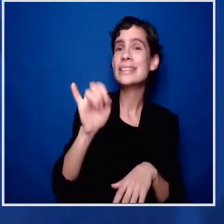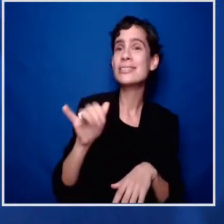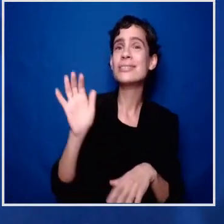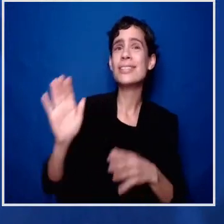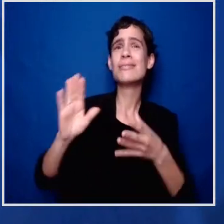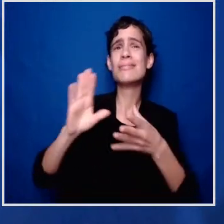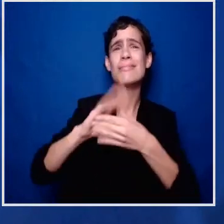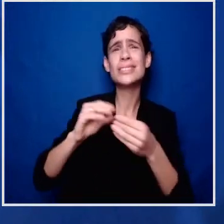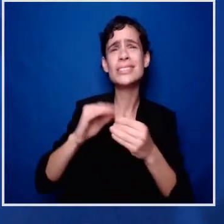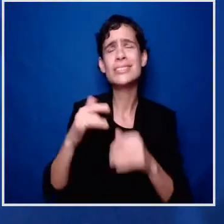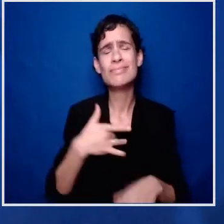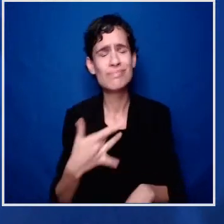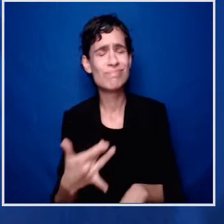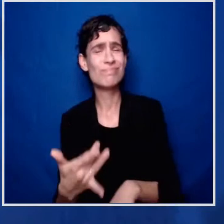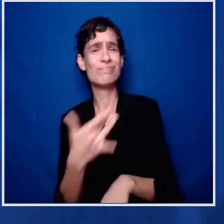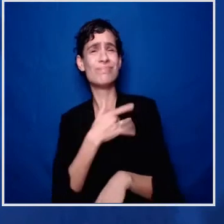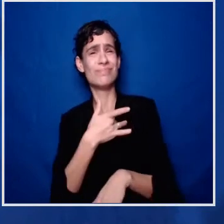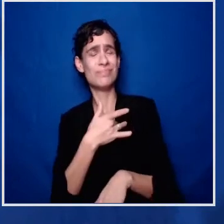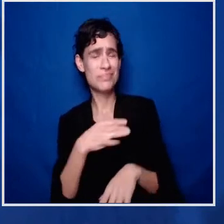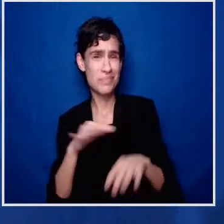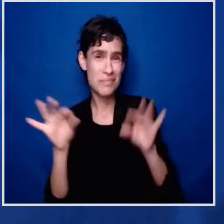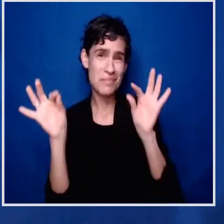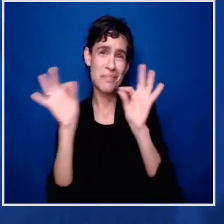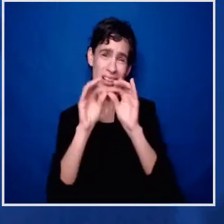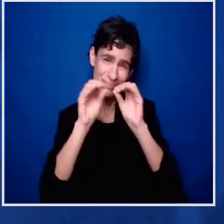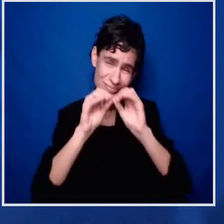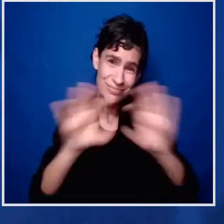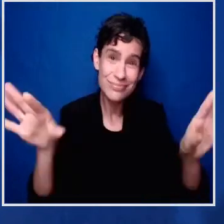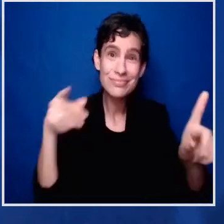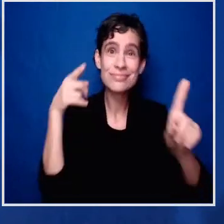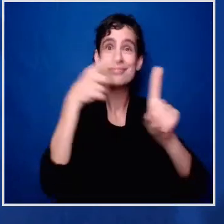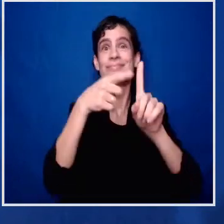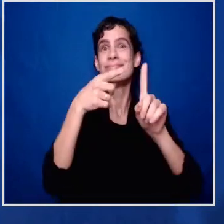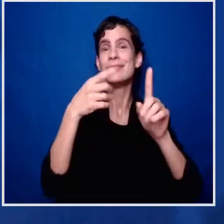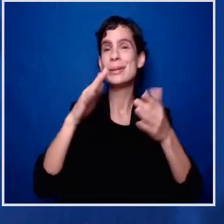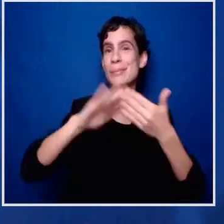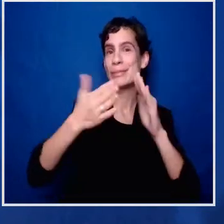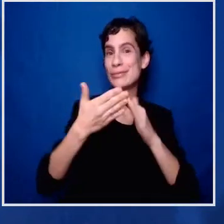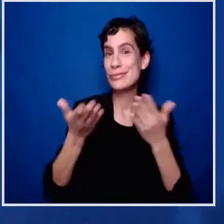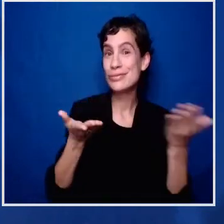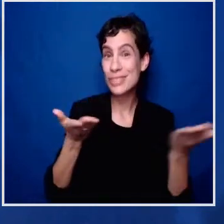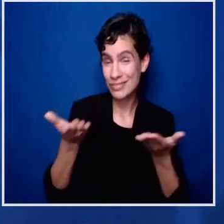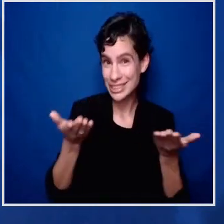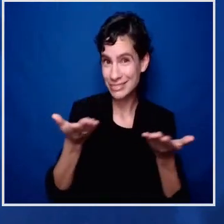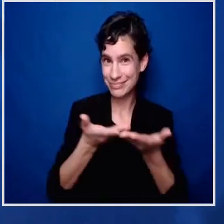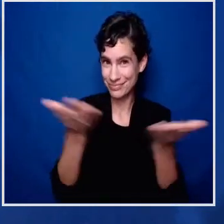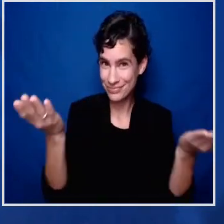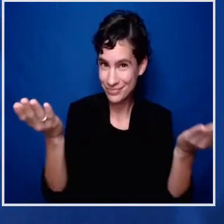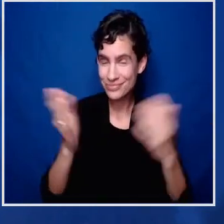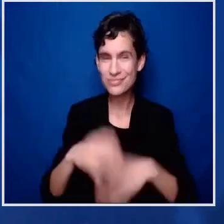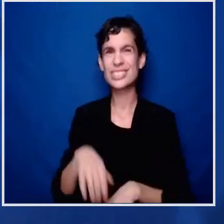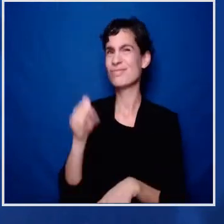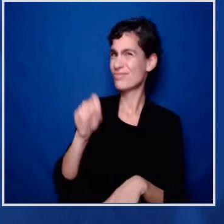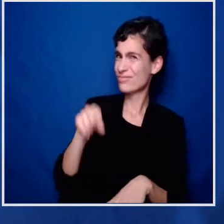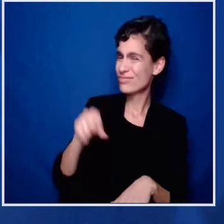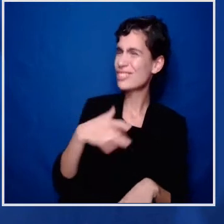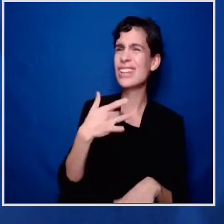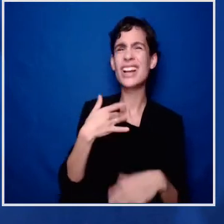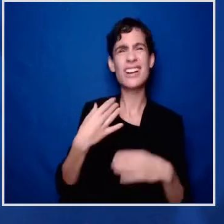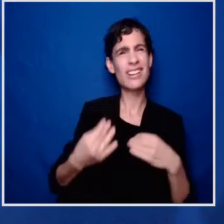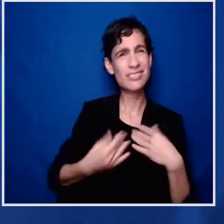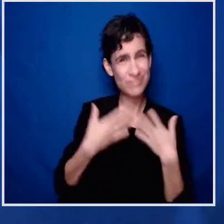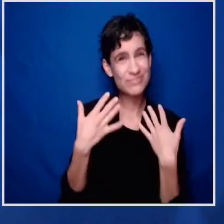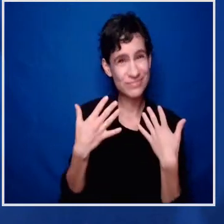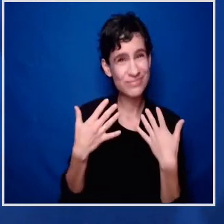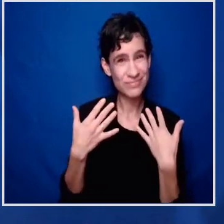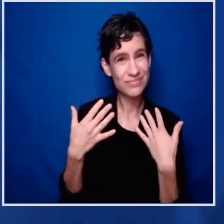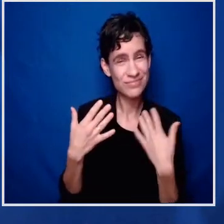MESSAGE FROM COURTNEY.